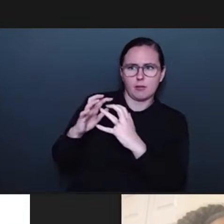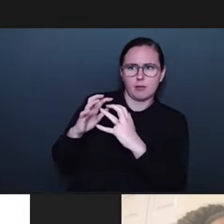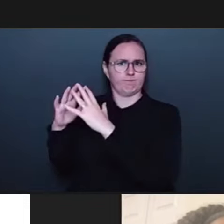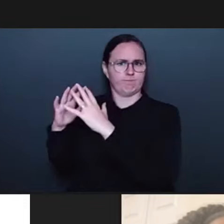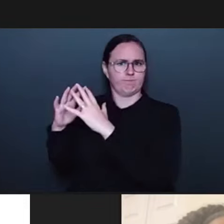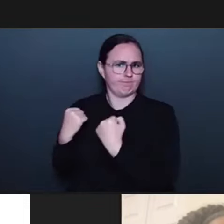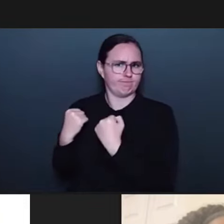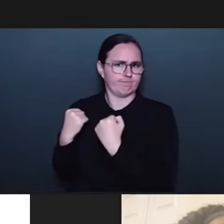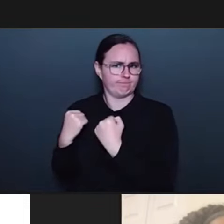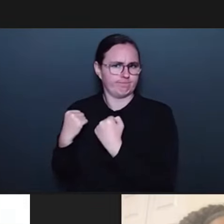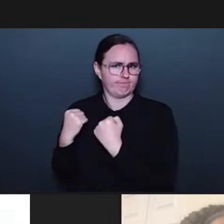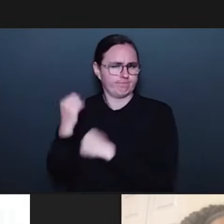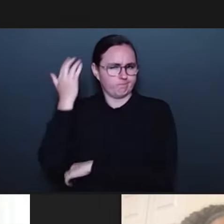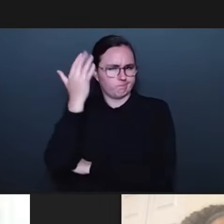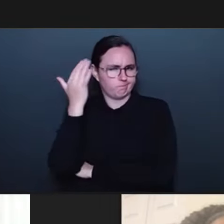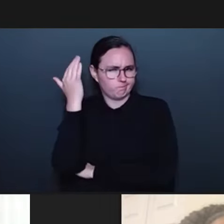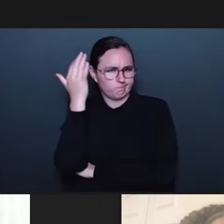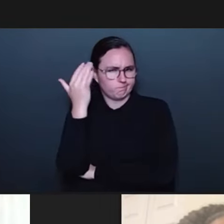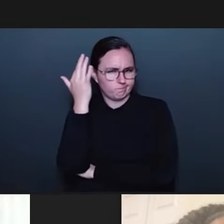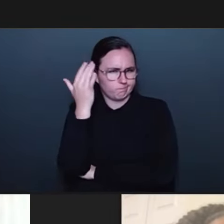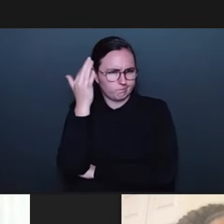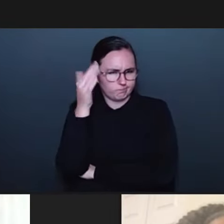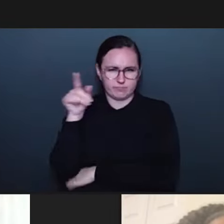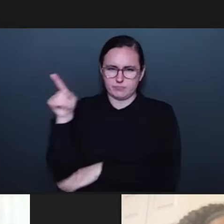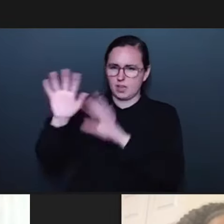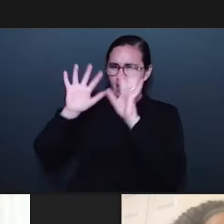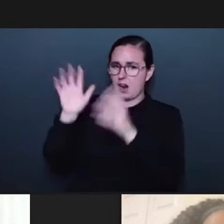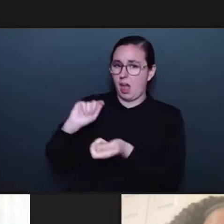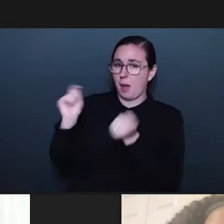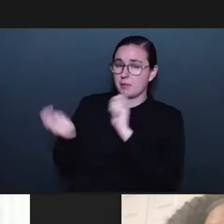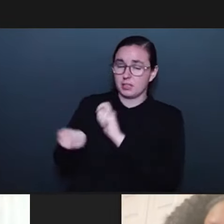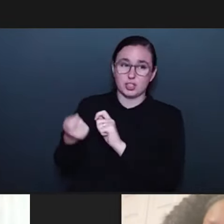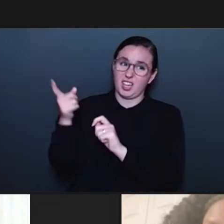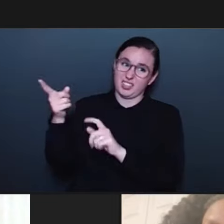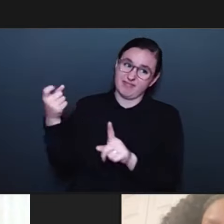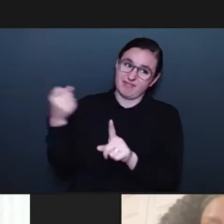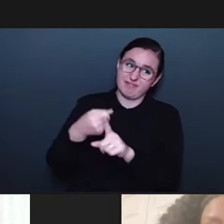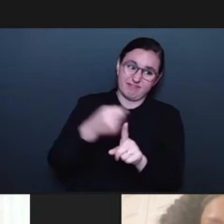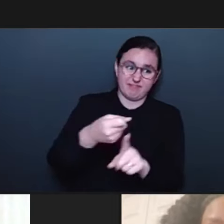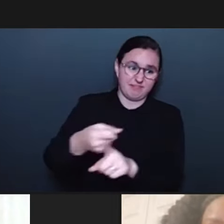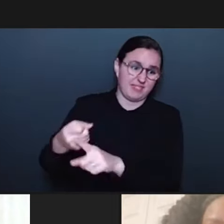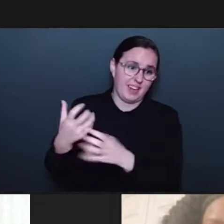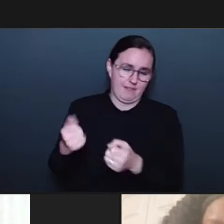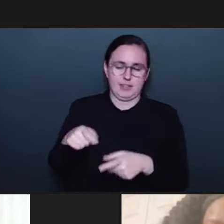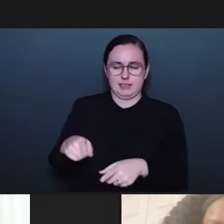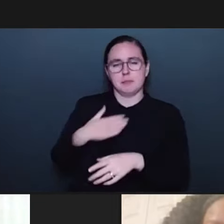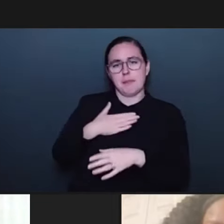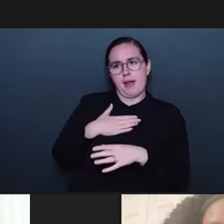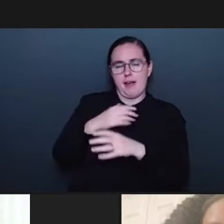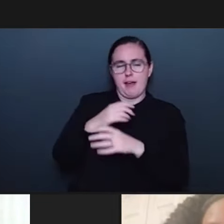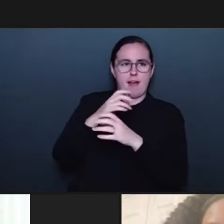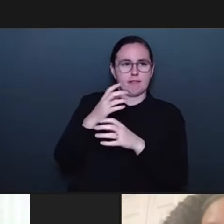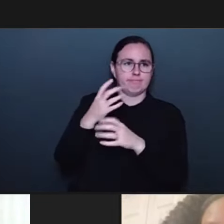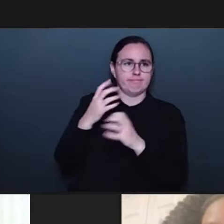[Srujani Shrawne] Thank you, Amina. Over to you Binta.